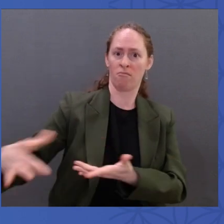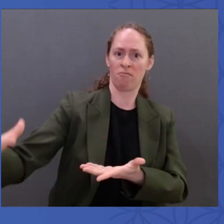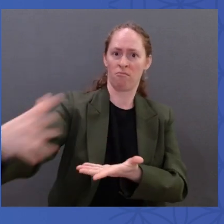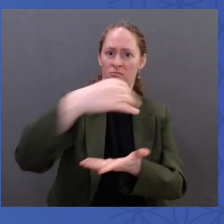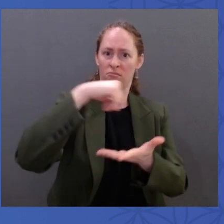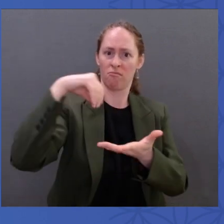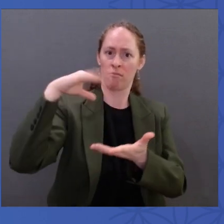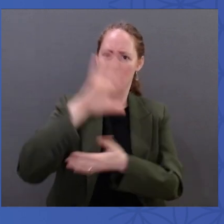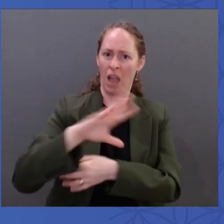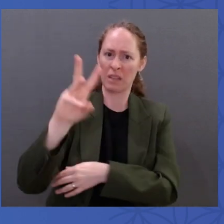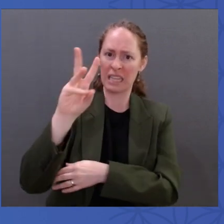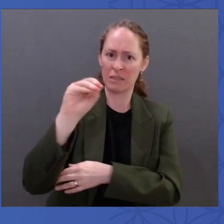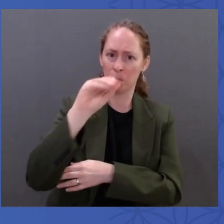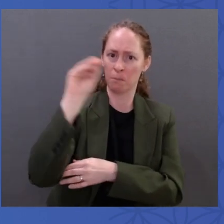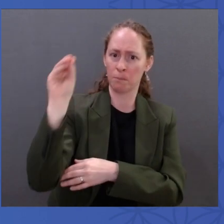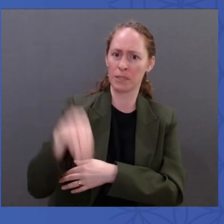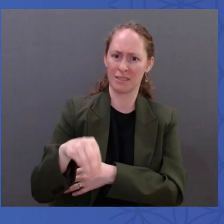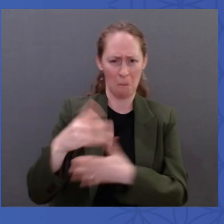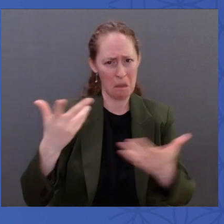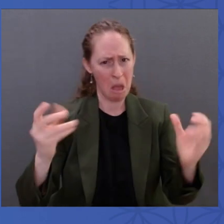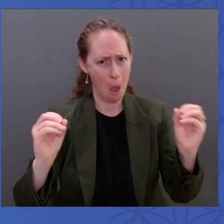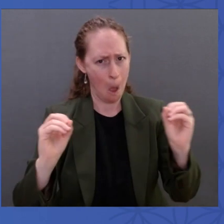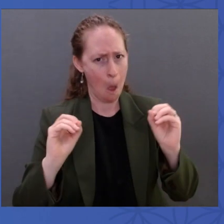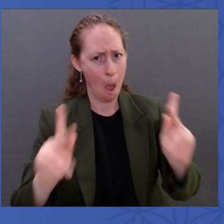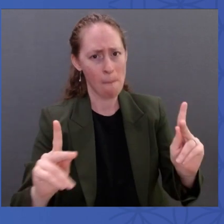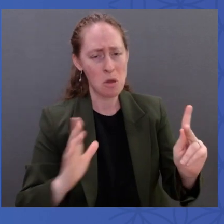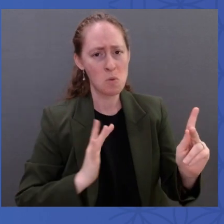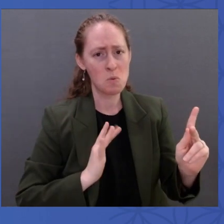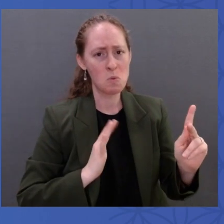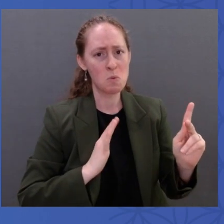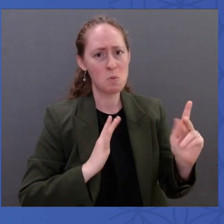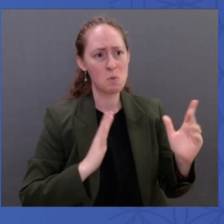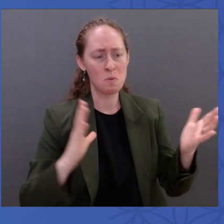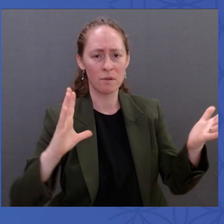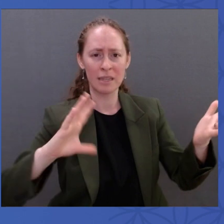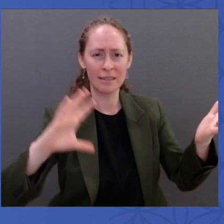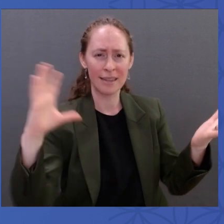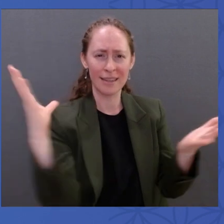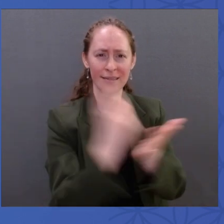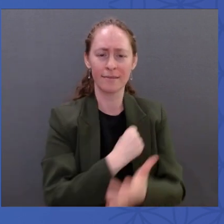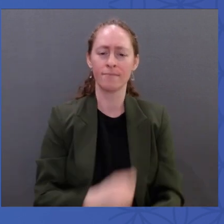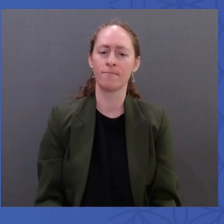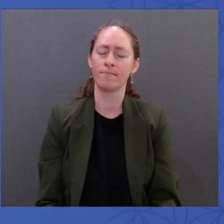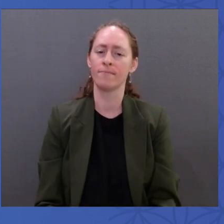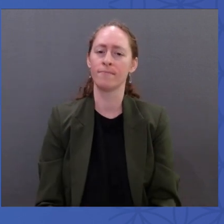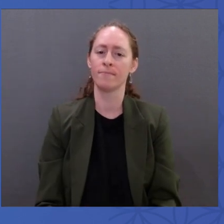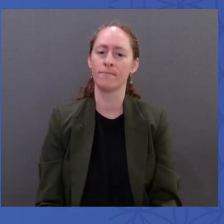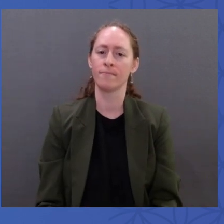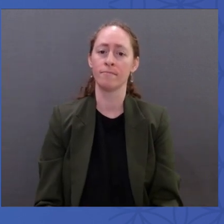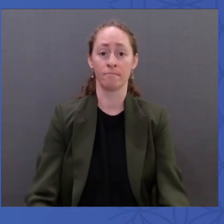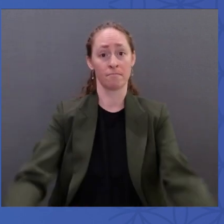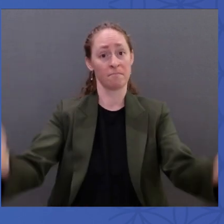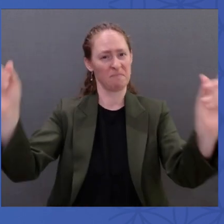aiming to realize a free and open Indo-Pacific. Japan has been contributing to the stable prosperity